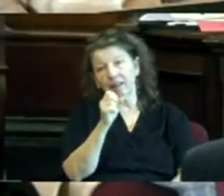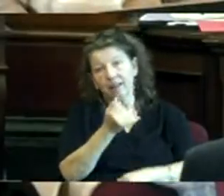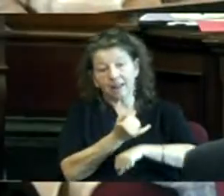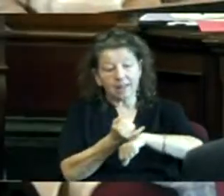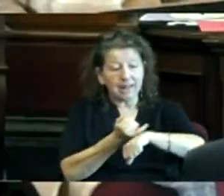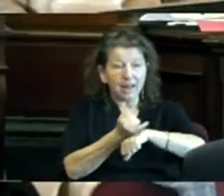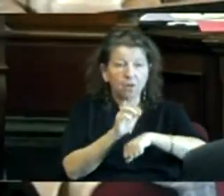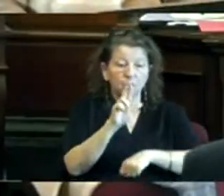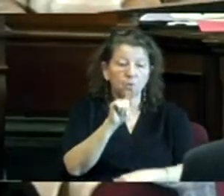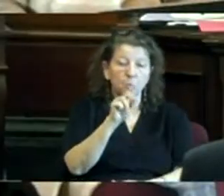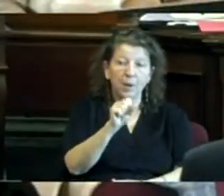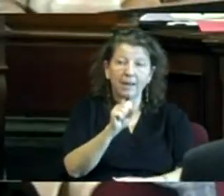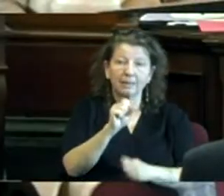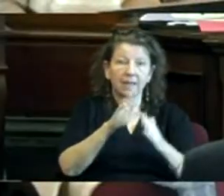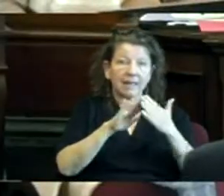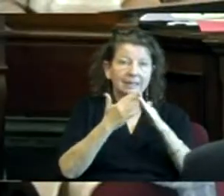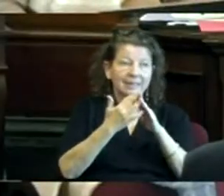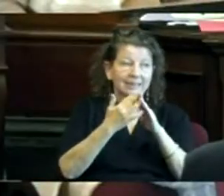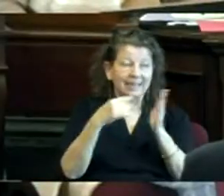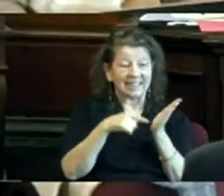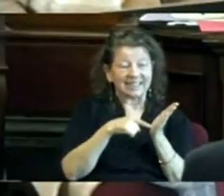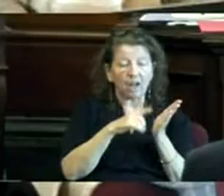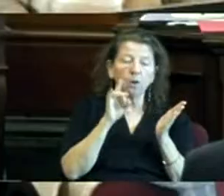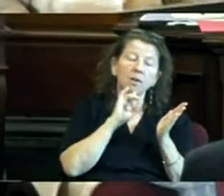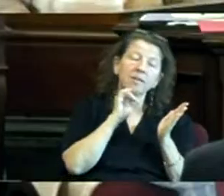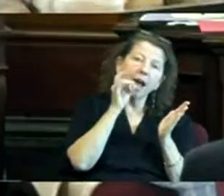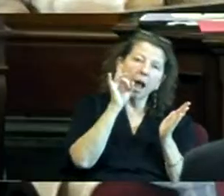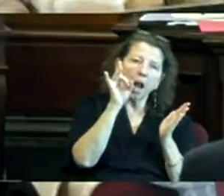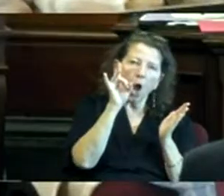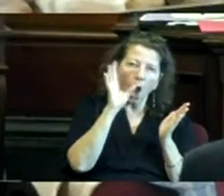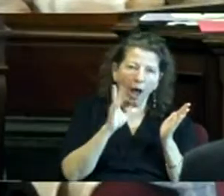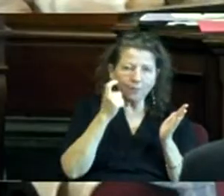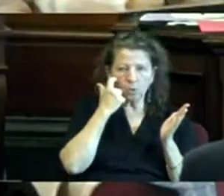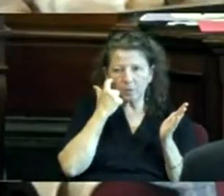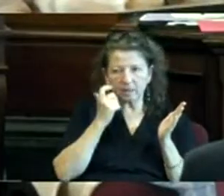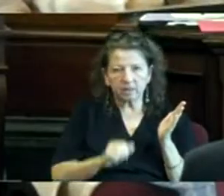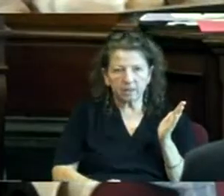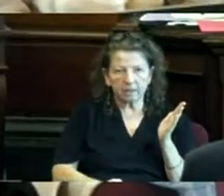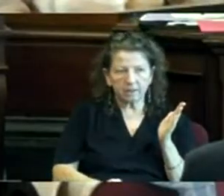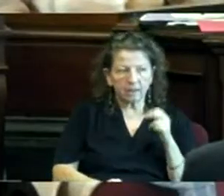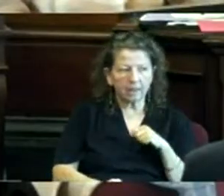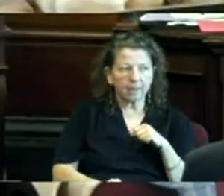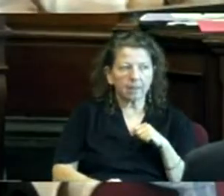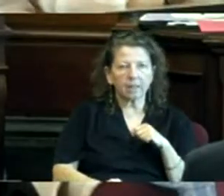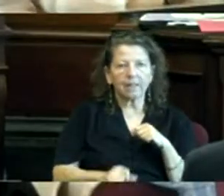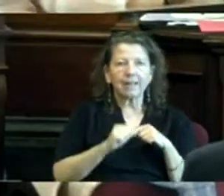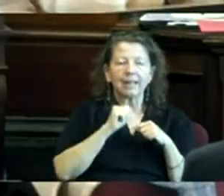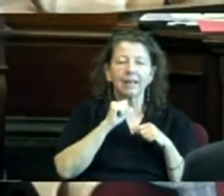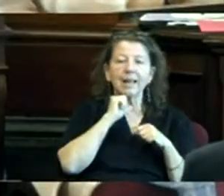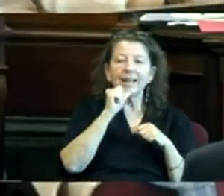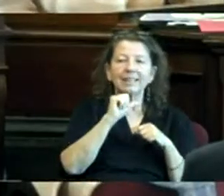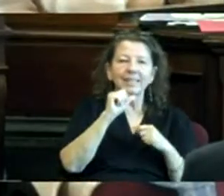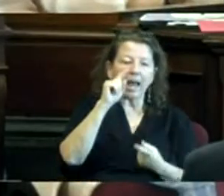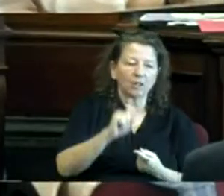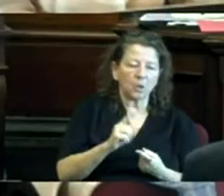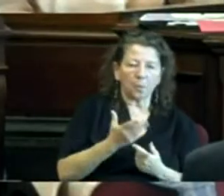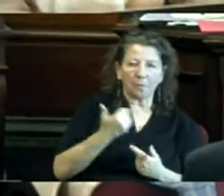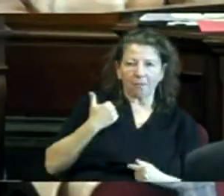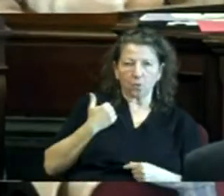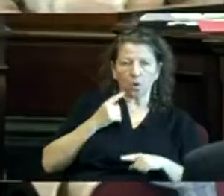terms of the interest rates, the interest rates on municipal debt